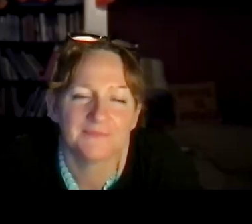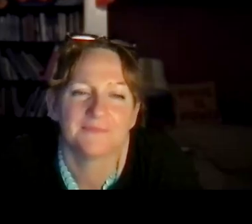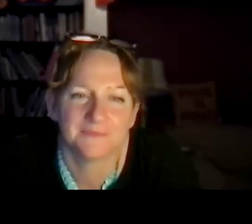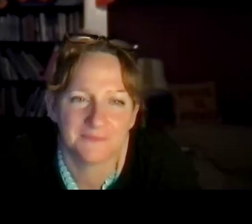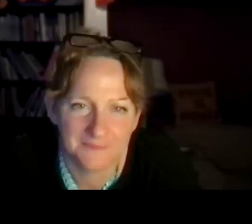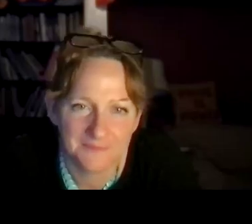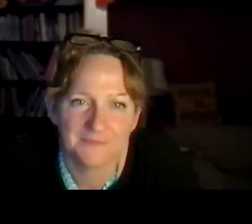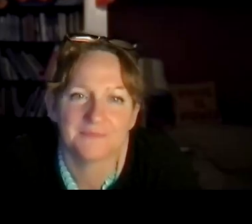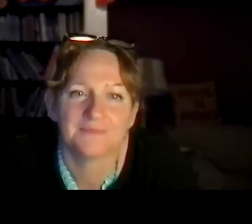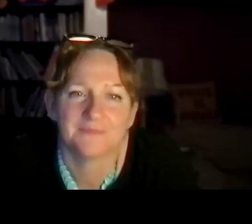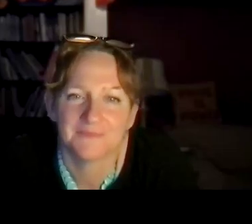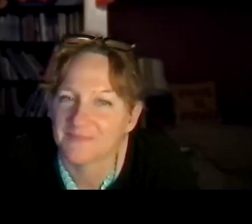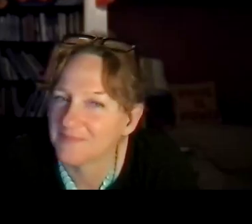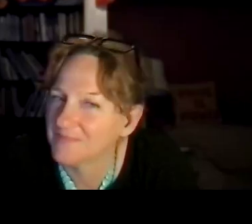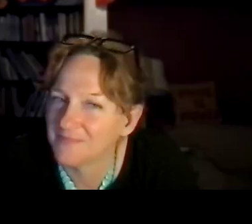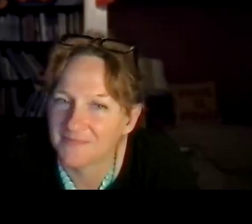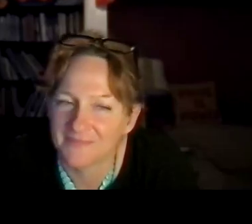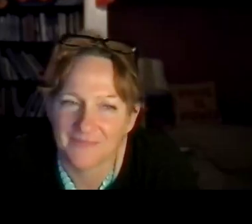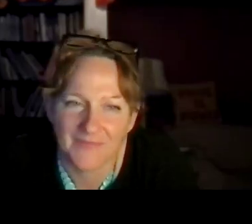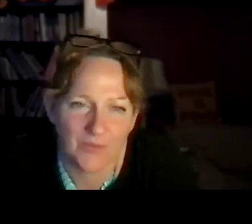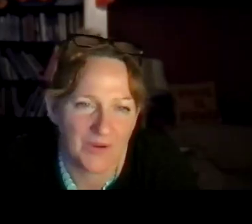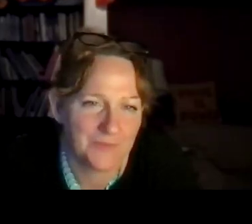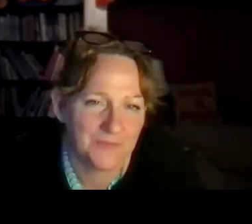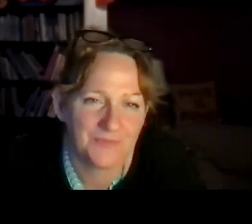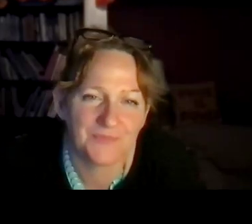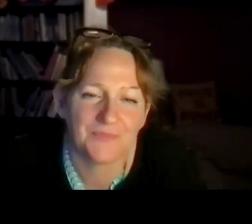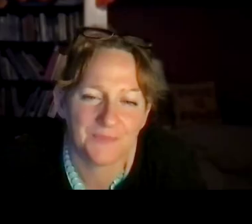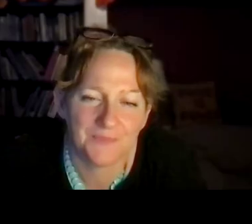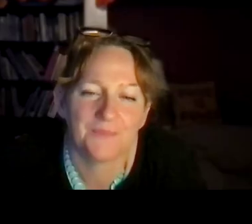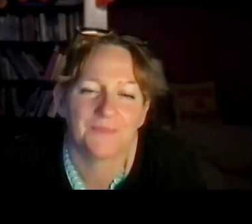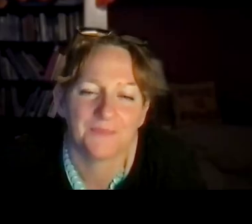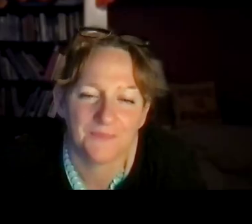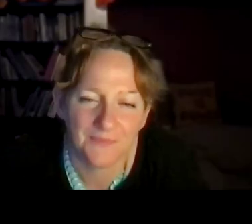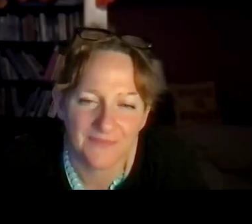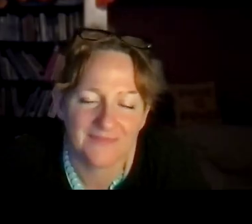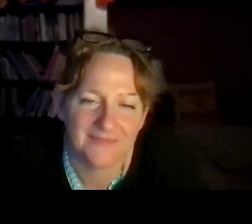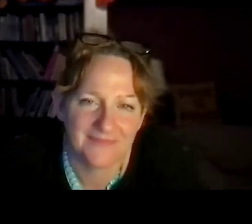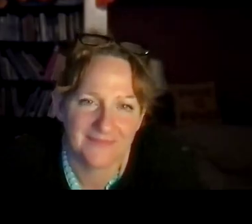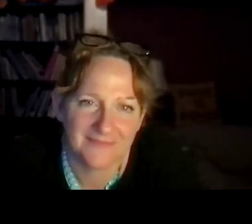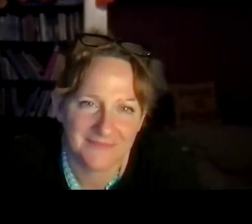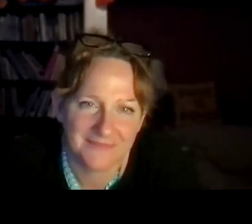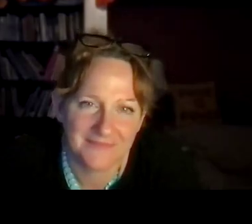iPhone: and my uncle, my cousin iPhone: and iPhone: my mom.